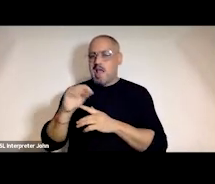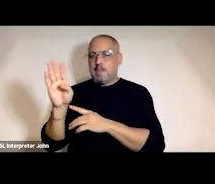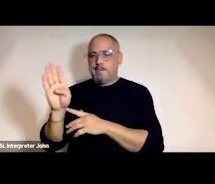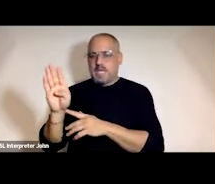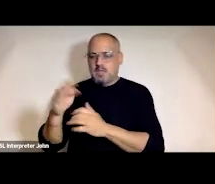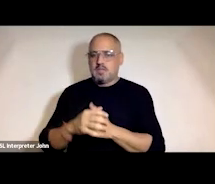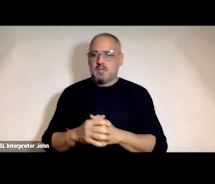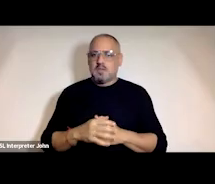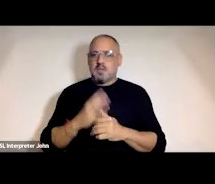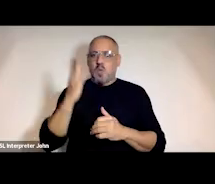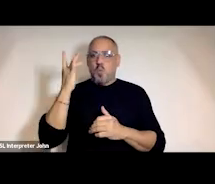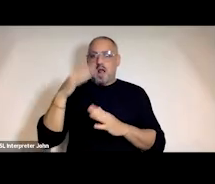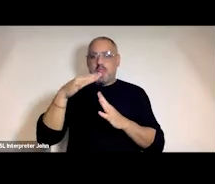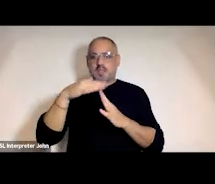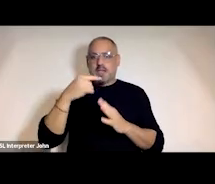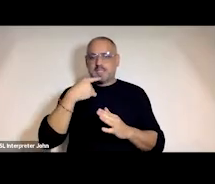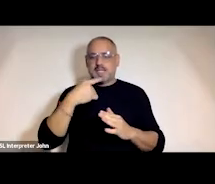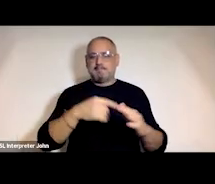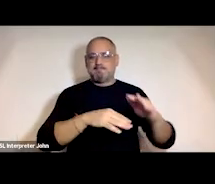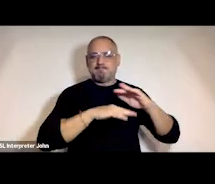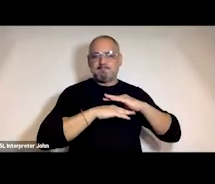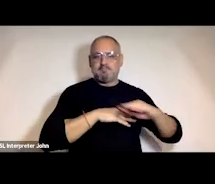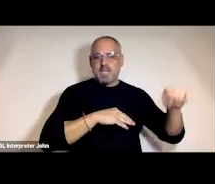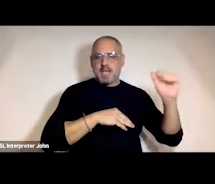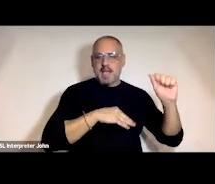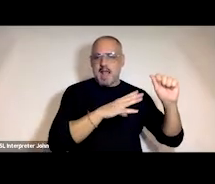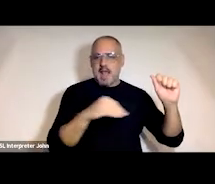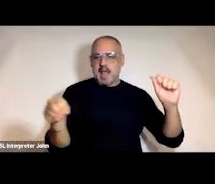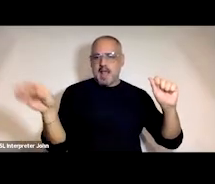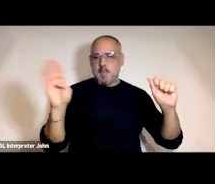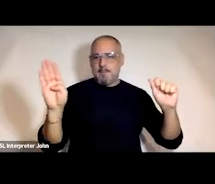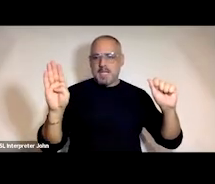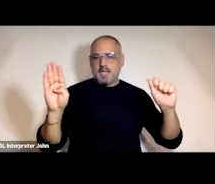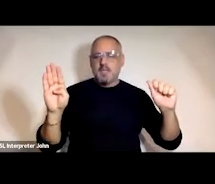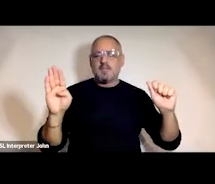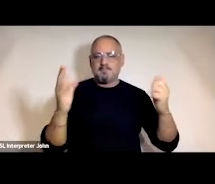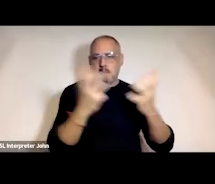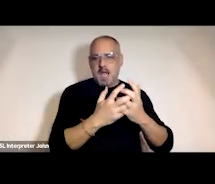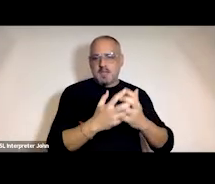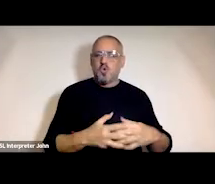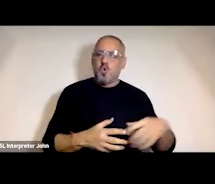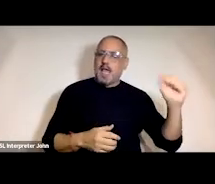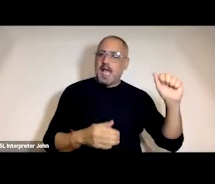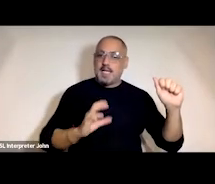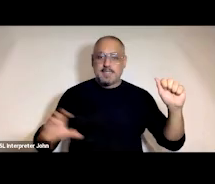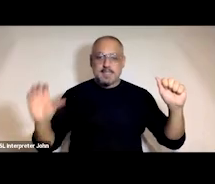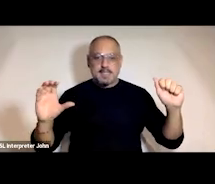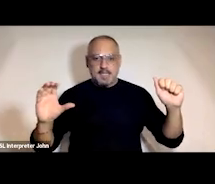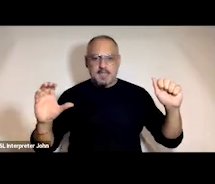'cause at the top it says satisfied by A and B or A and C. So we have to have A,